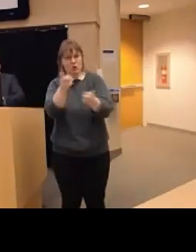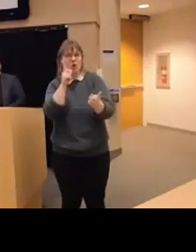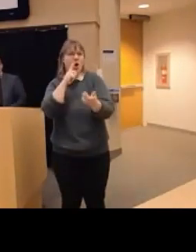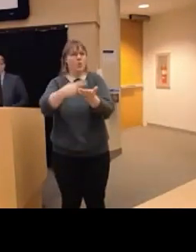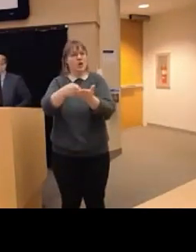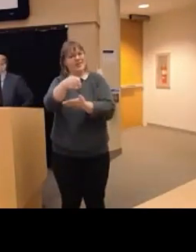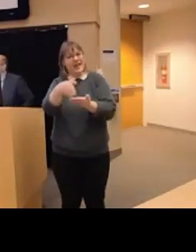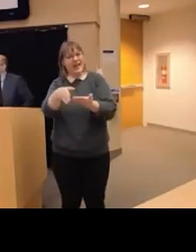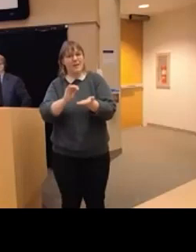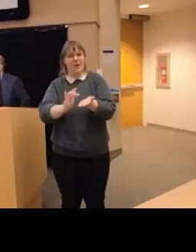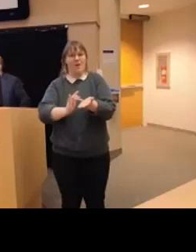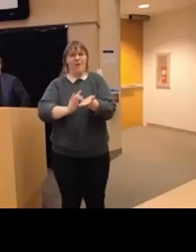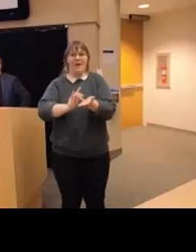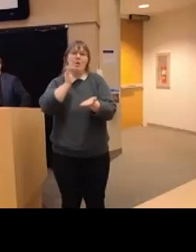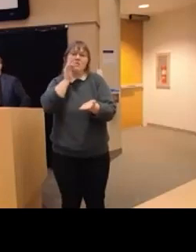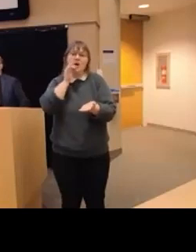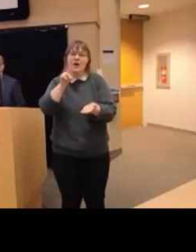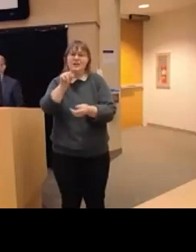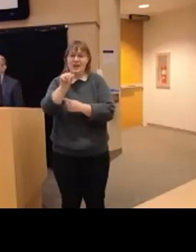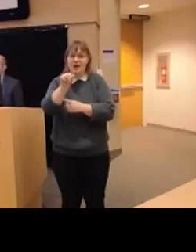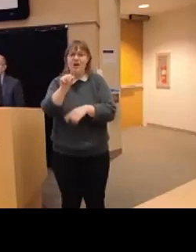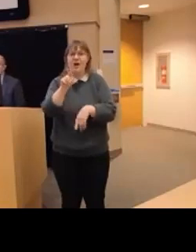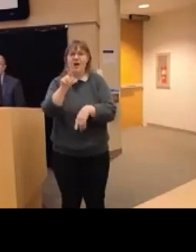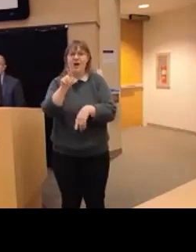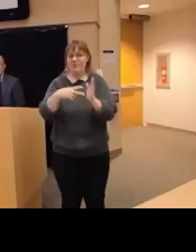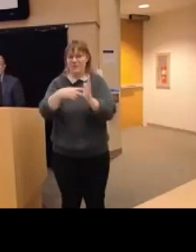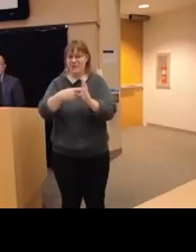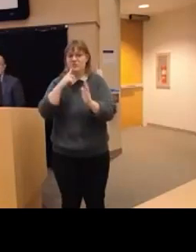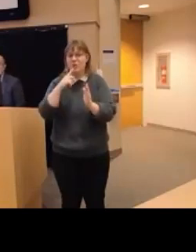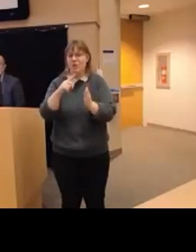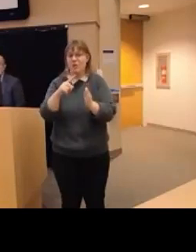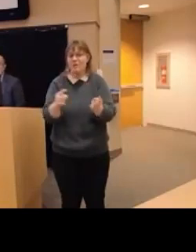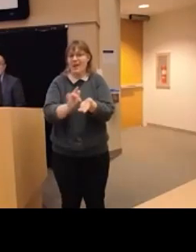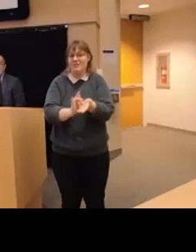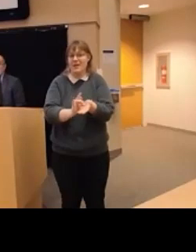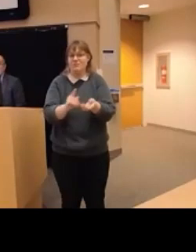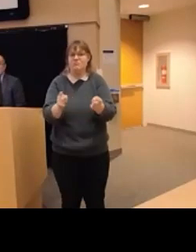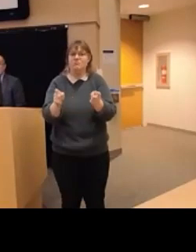about some medical marijuana data and um what it means for pain management um and you what we'll